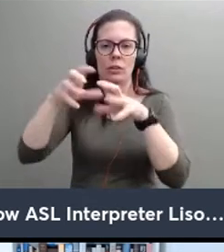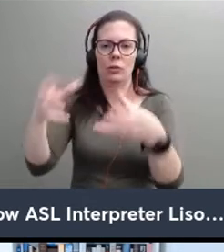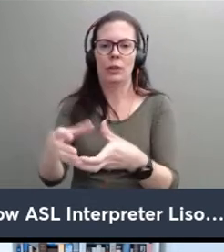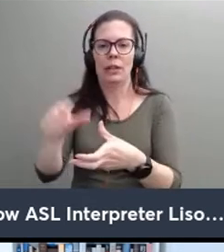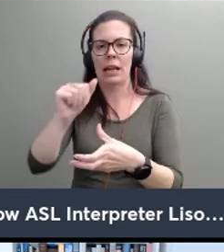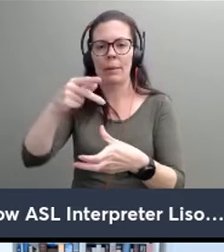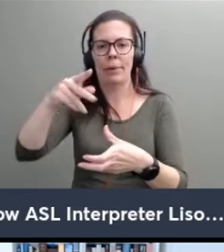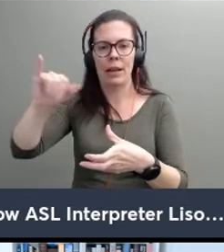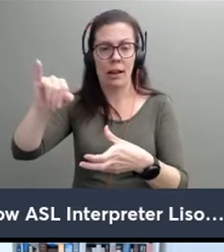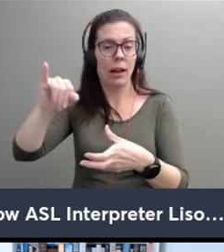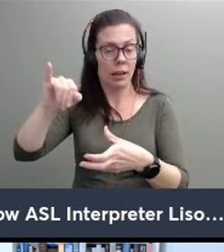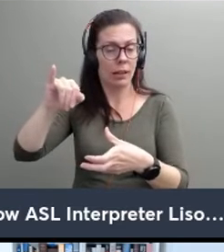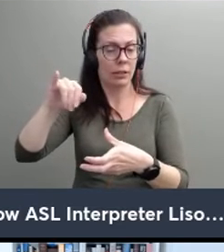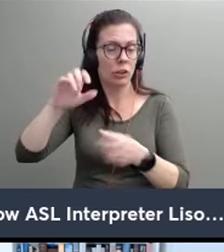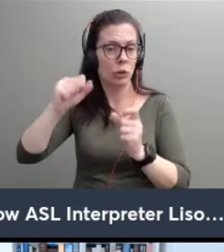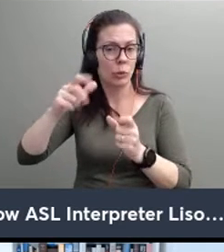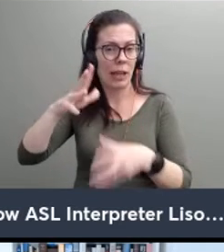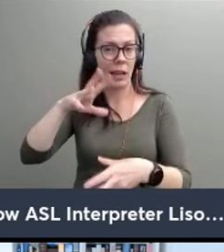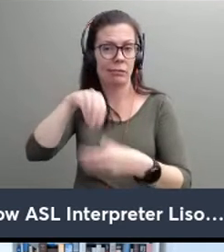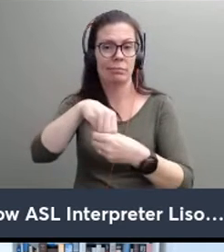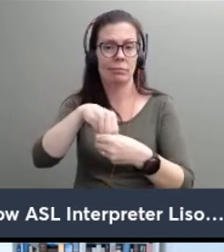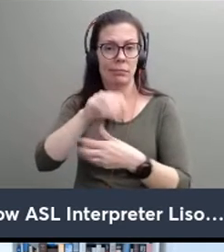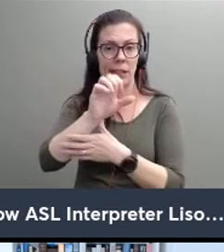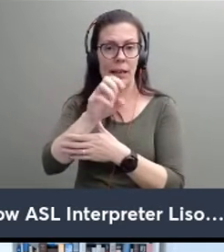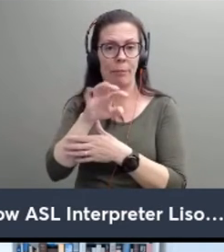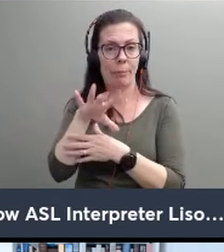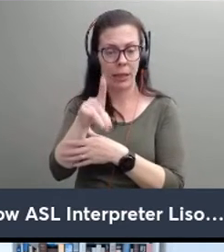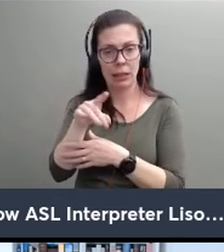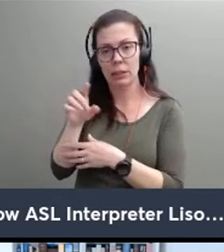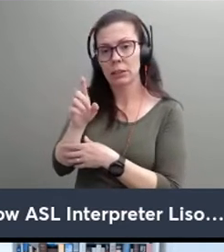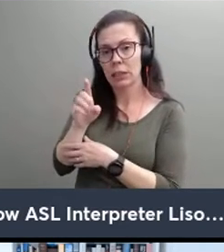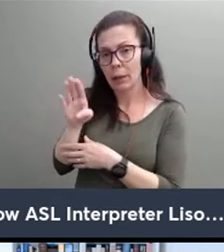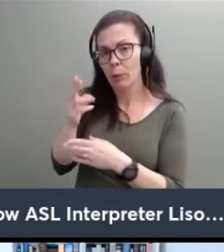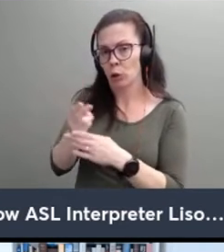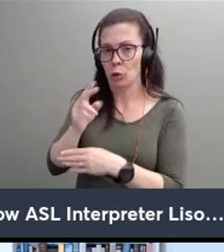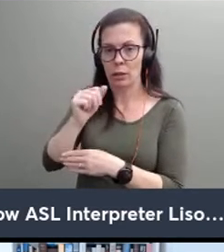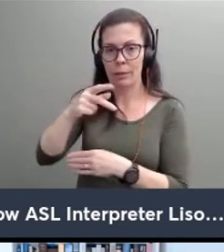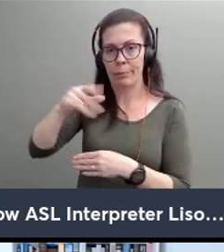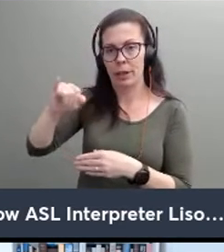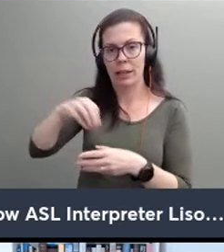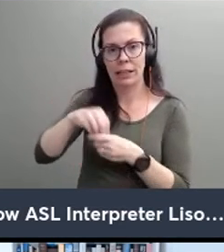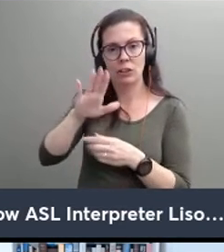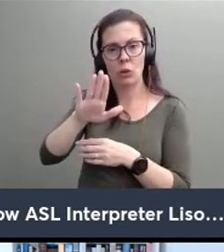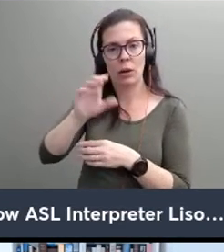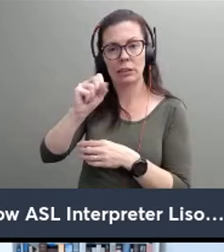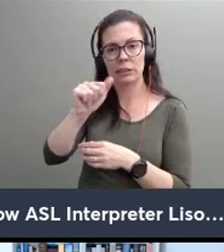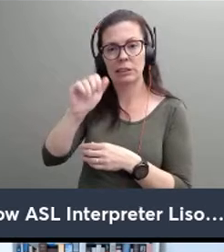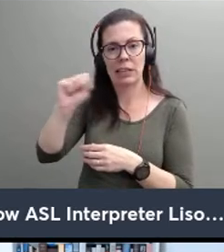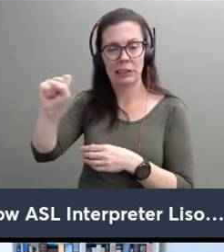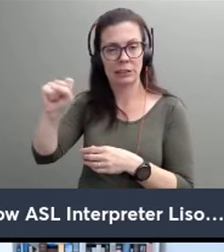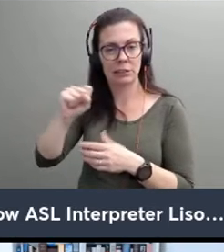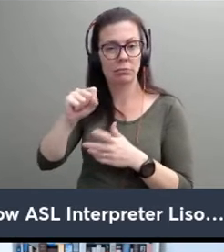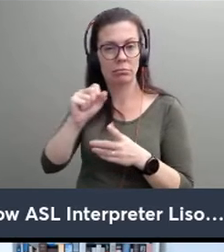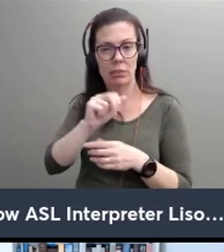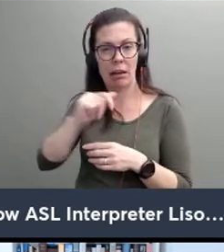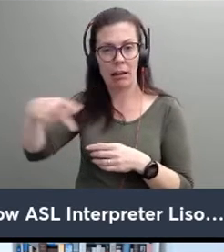where you can embed a dashboard using APIs into your SaaS applications. You can also embed the authoring experience